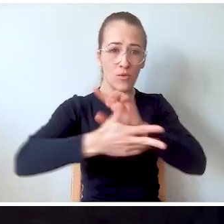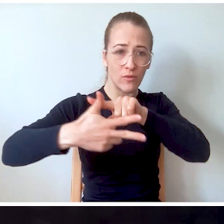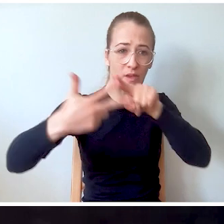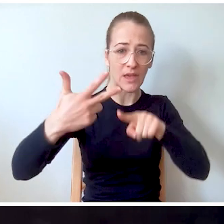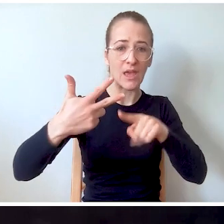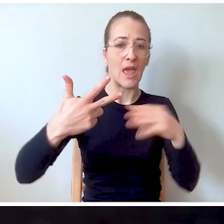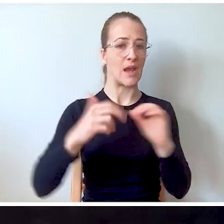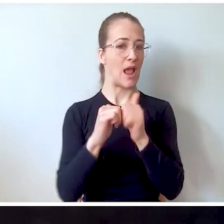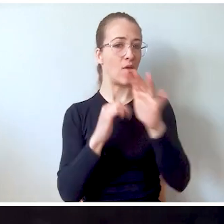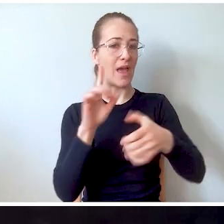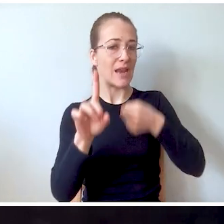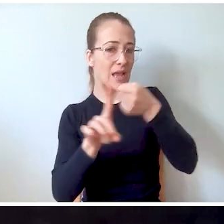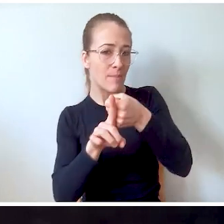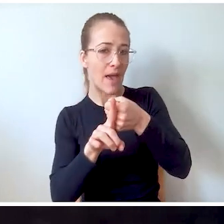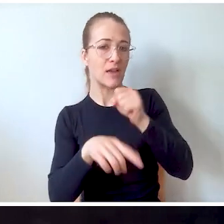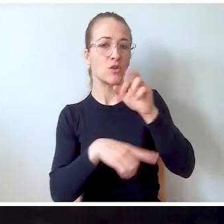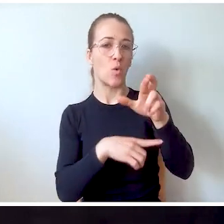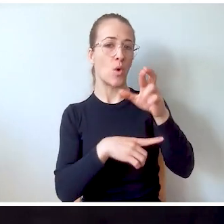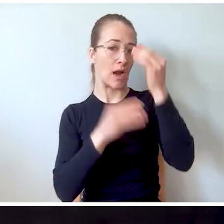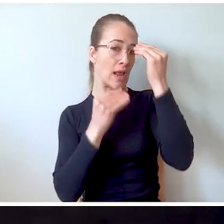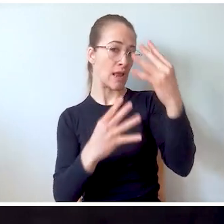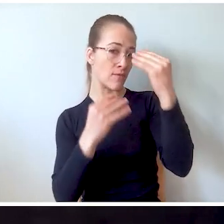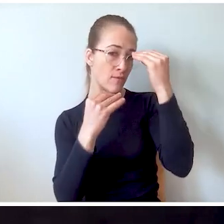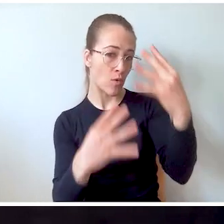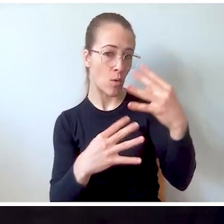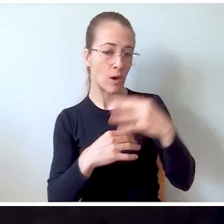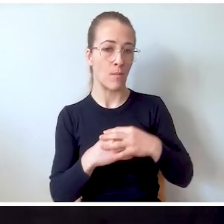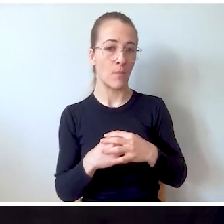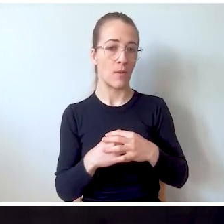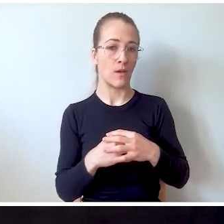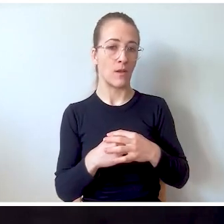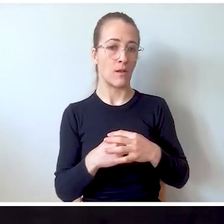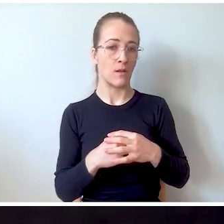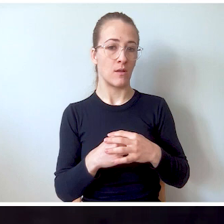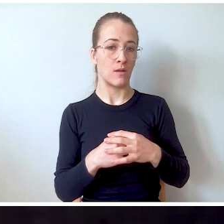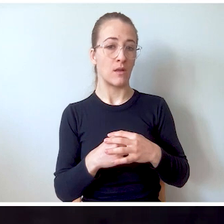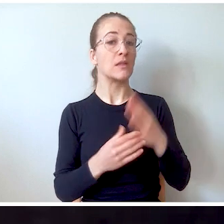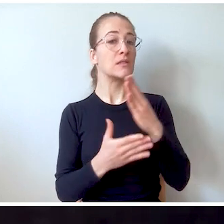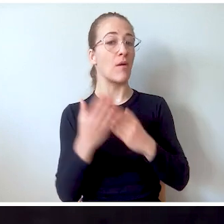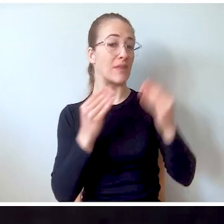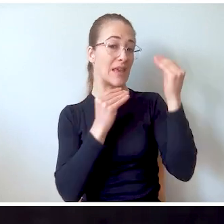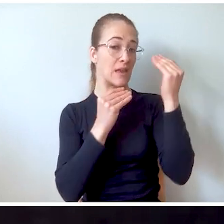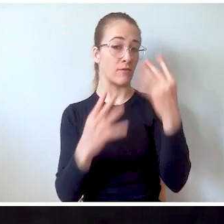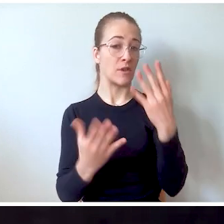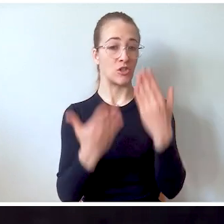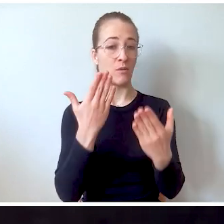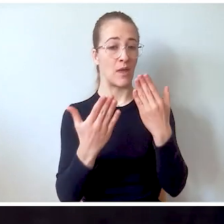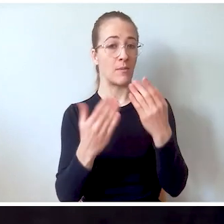And how did that impact or even inform some of the information that maybe you brought forth,